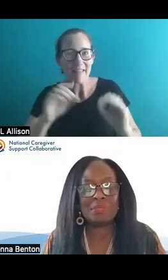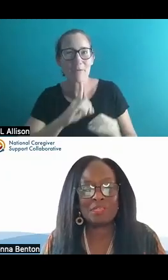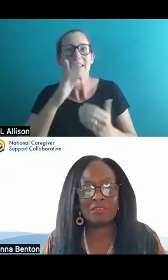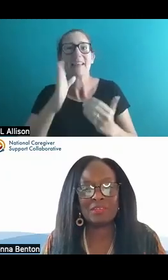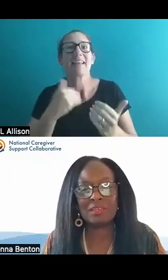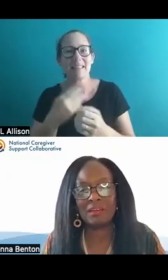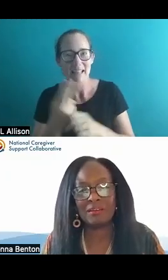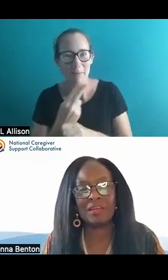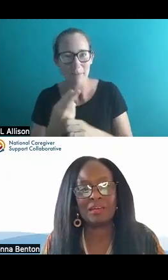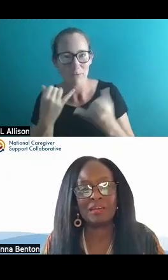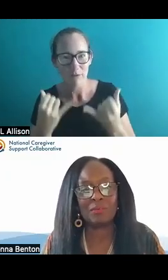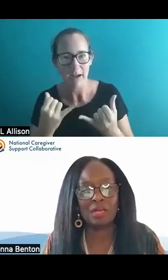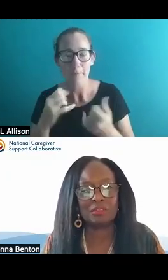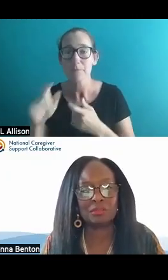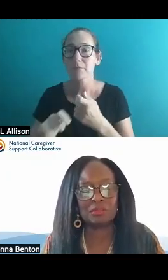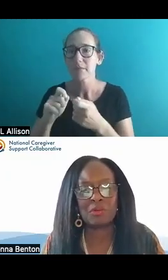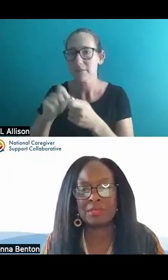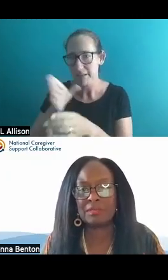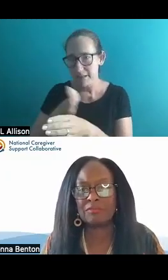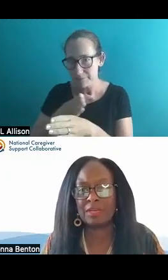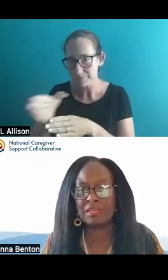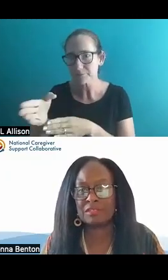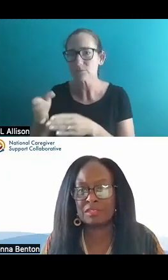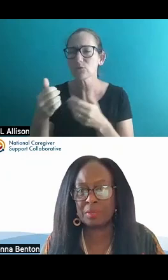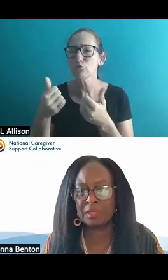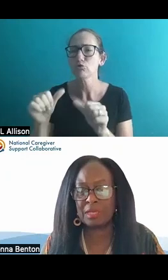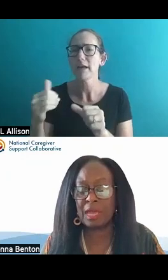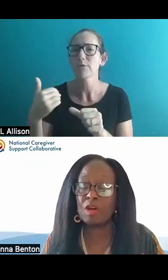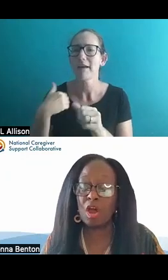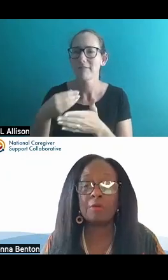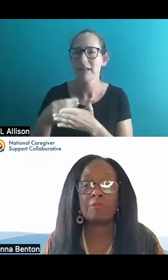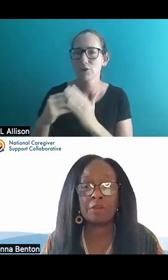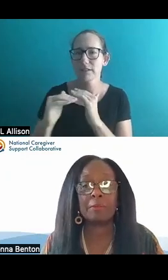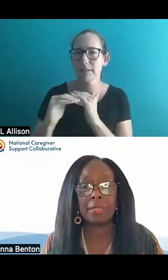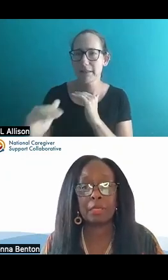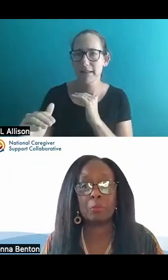particularly in the area around trying to get financial stability, and there aren't very many